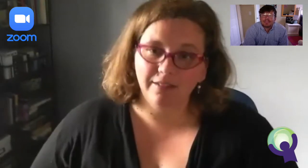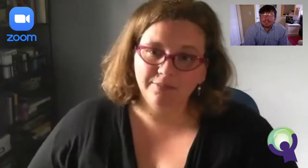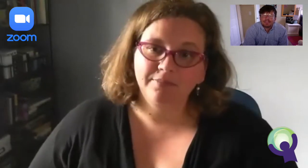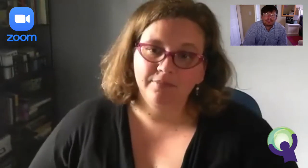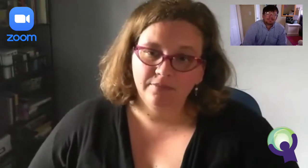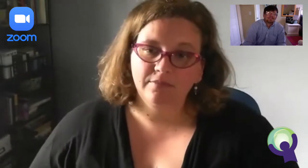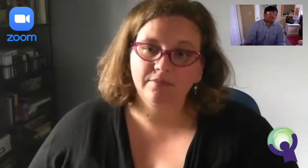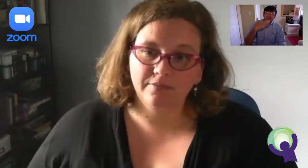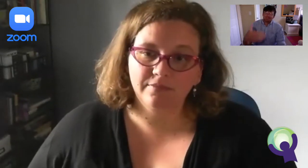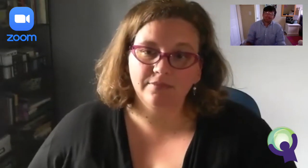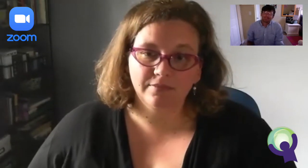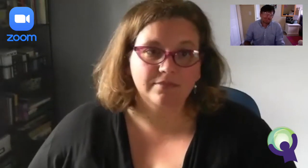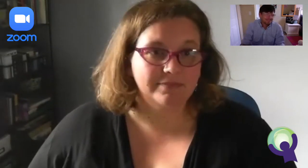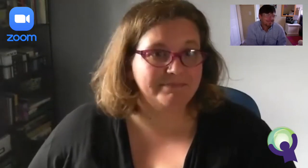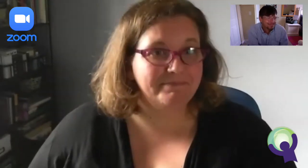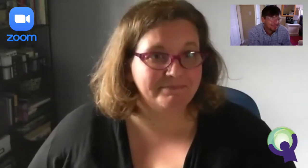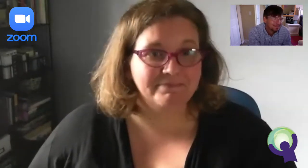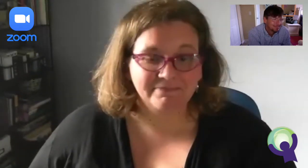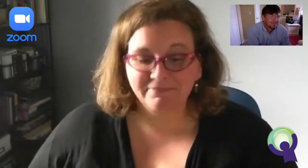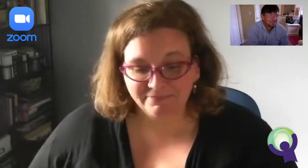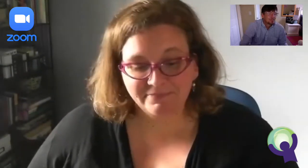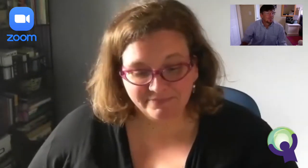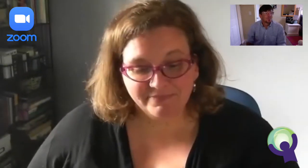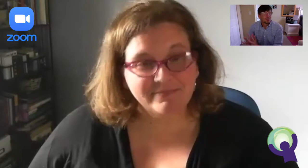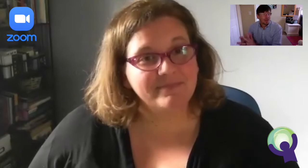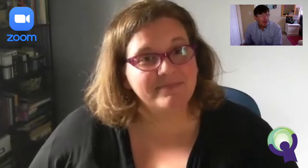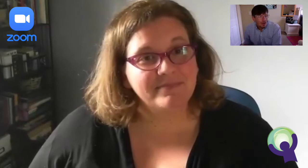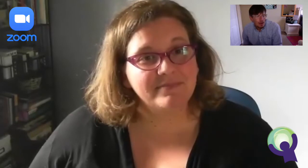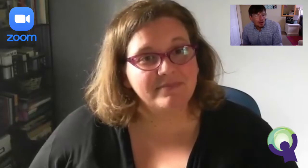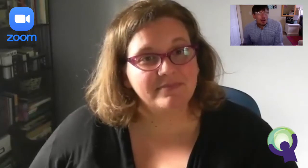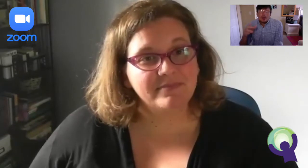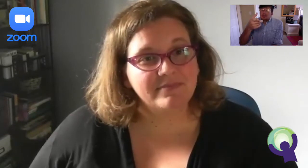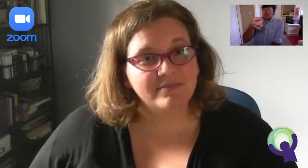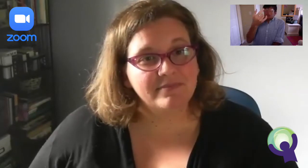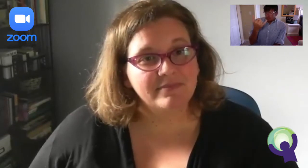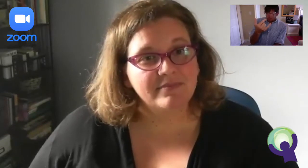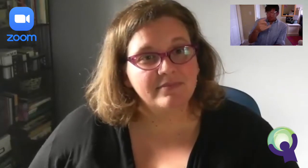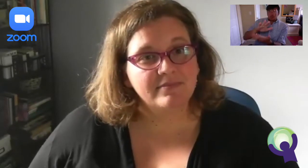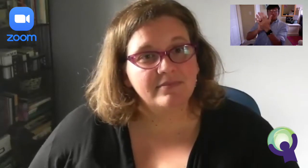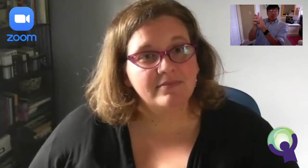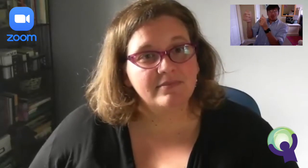i work with a great team of people all right thanks for sharing